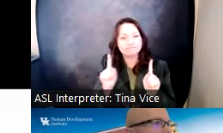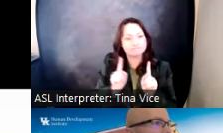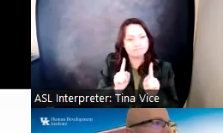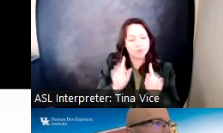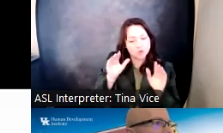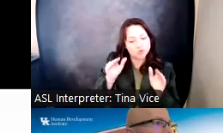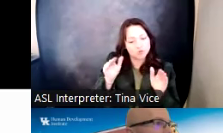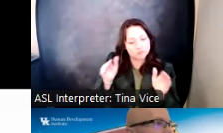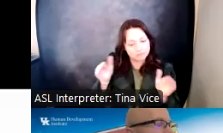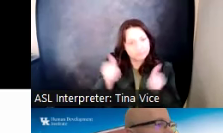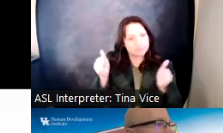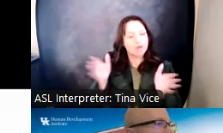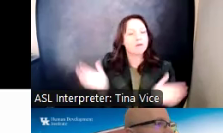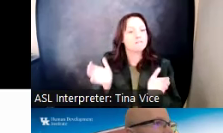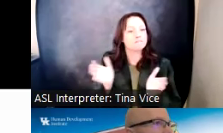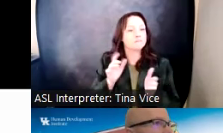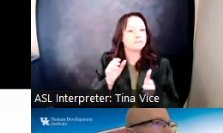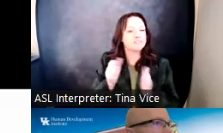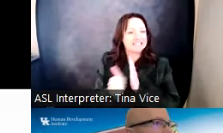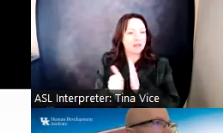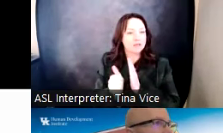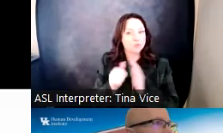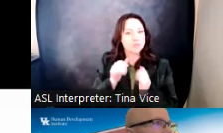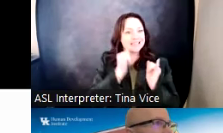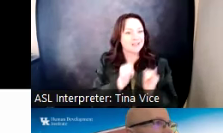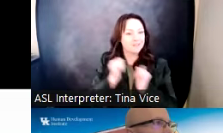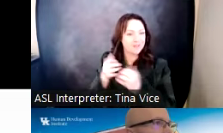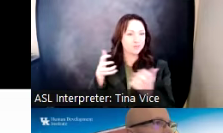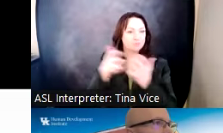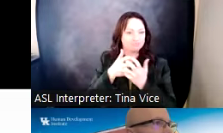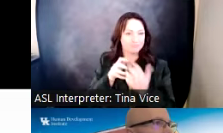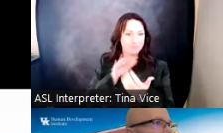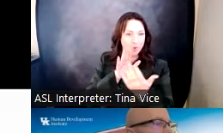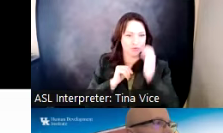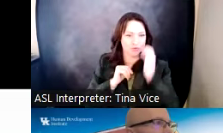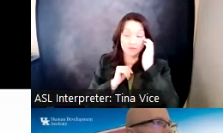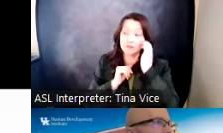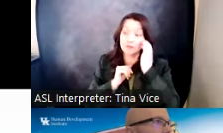individualized approach. Um structurally we really wanted to